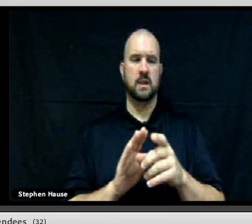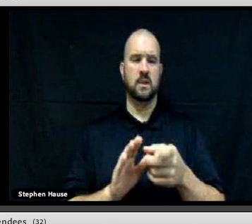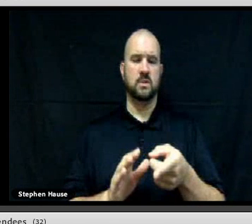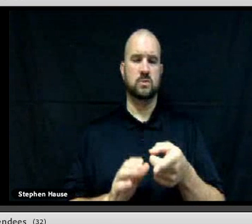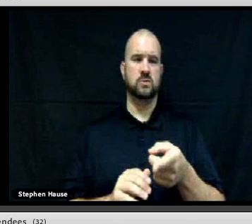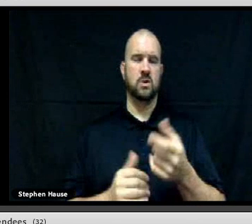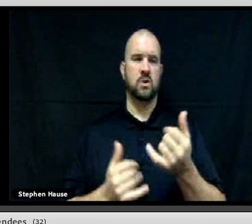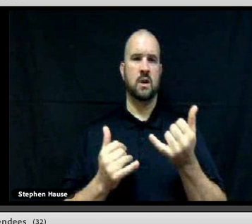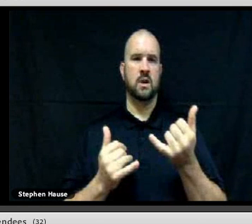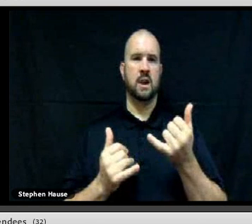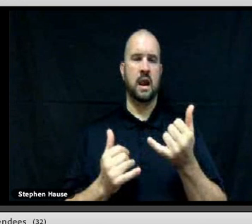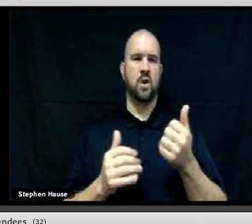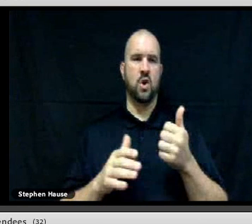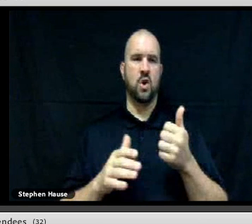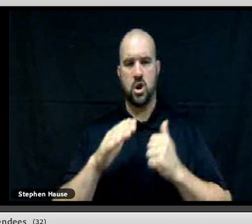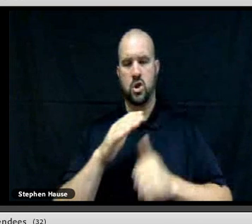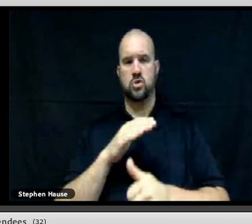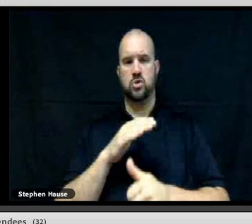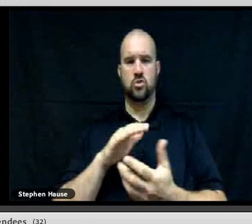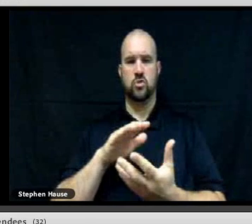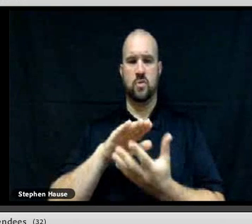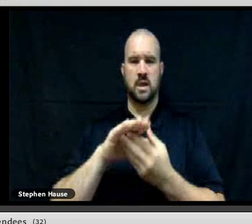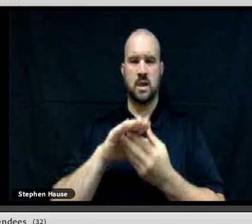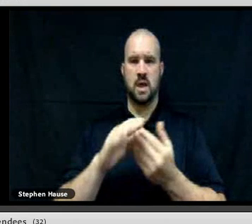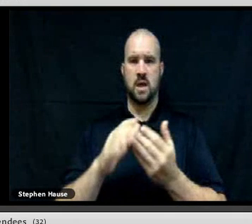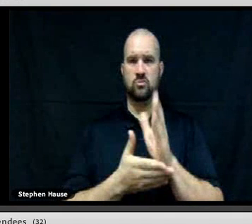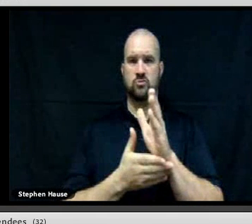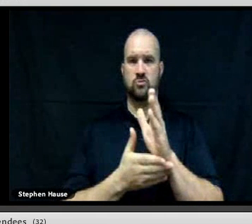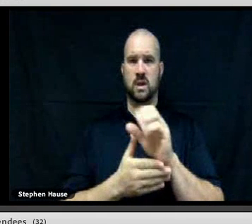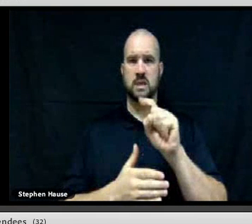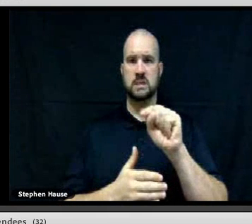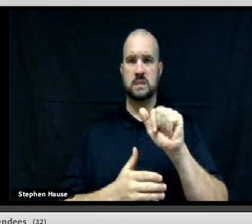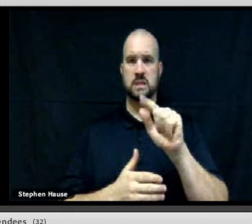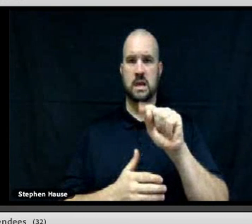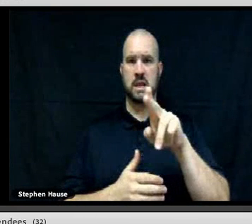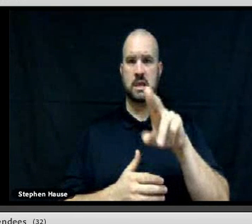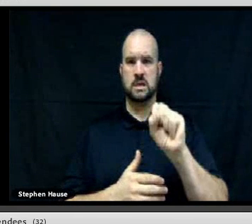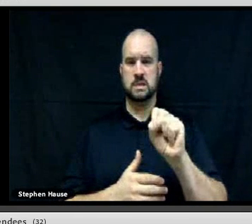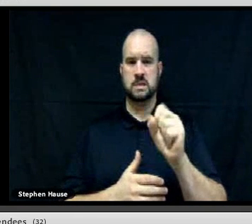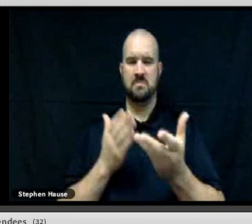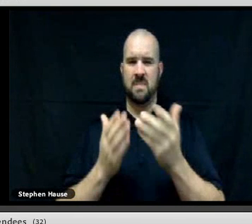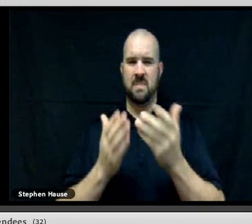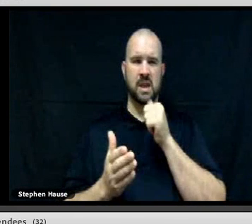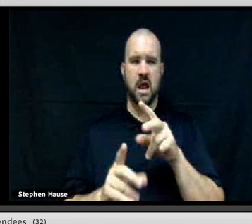that may not be true of the object itself? Zayas-Ruiz: That's correct. Um, but because it's a thumbnail